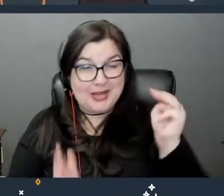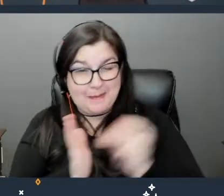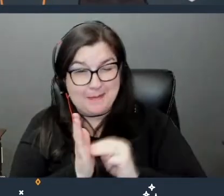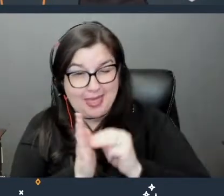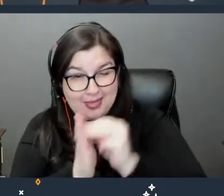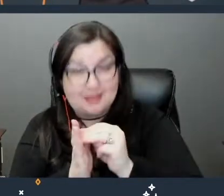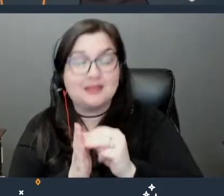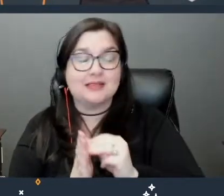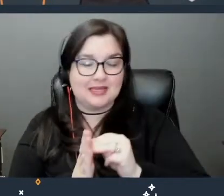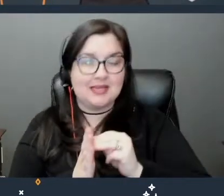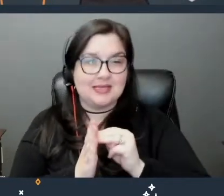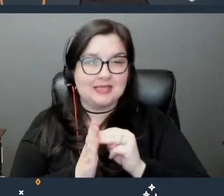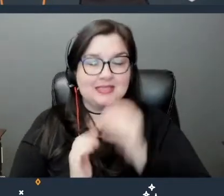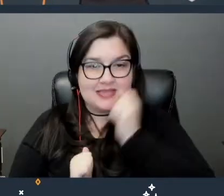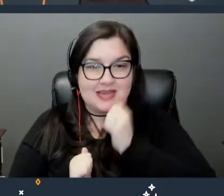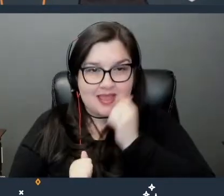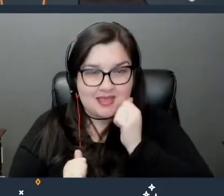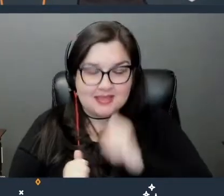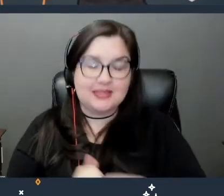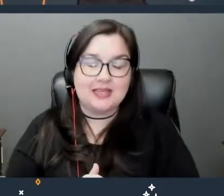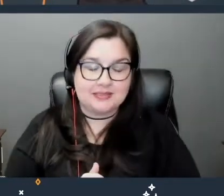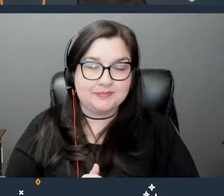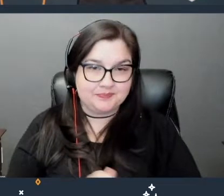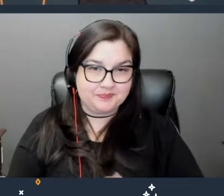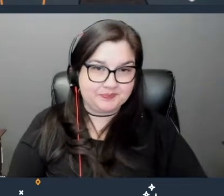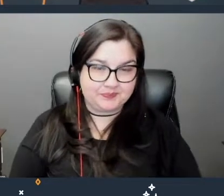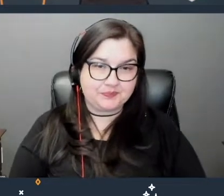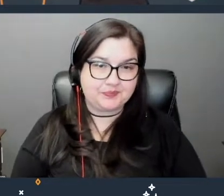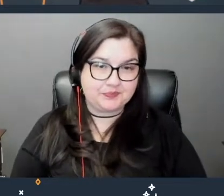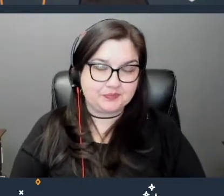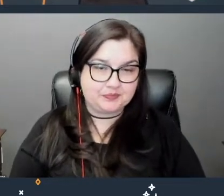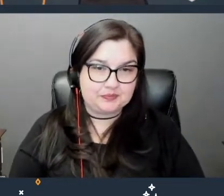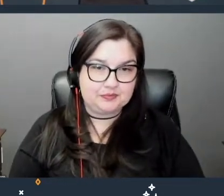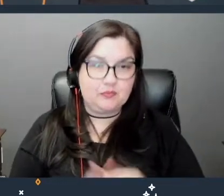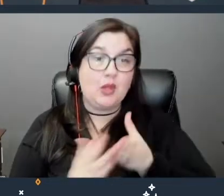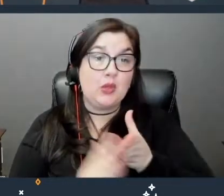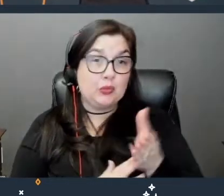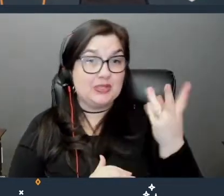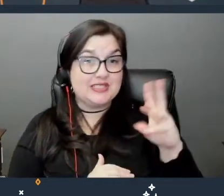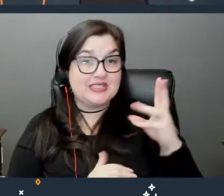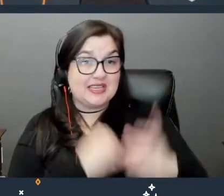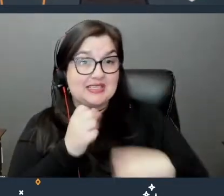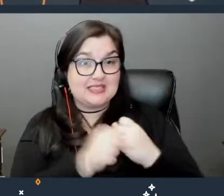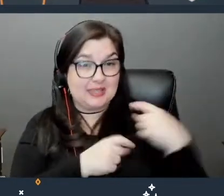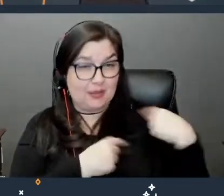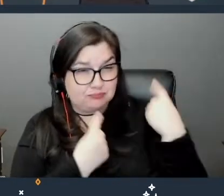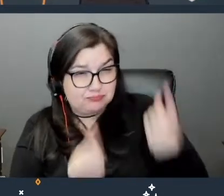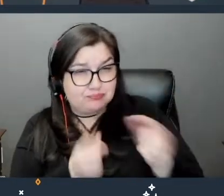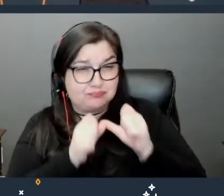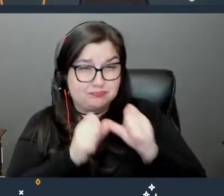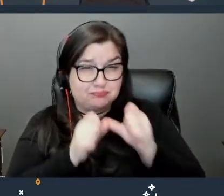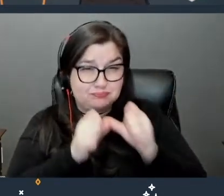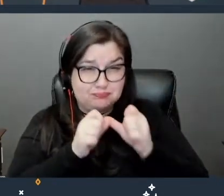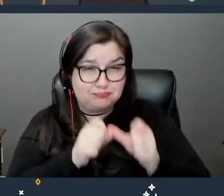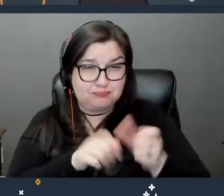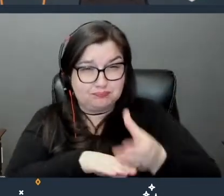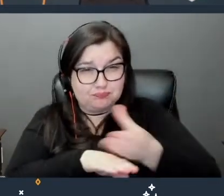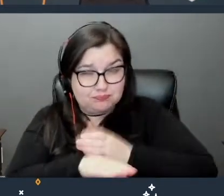for a modern data architecture. Through 16 years of continuous innovation, S3 has offered leading scalability,